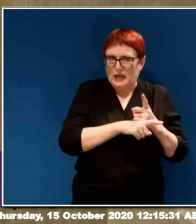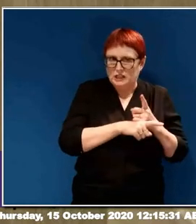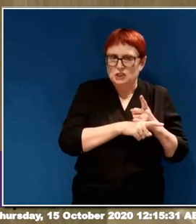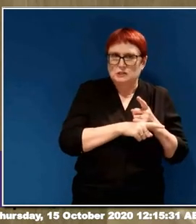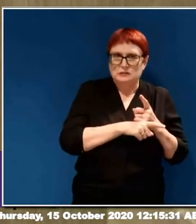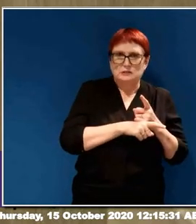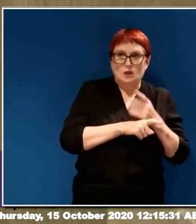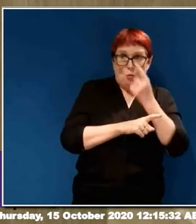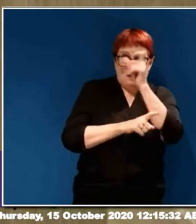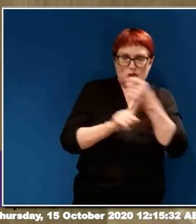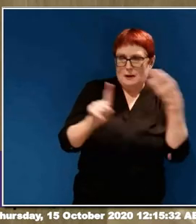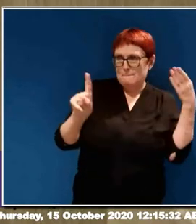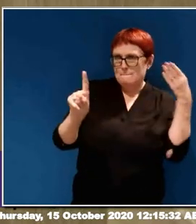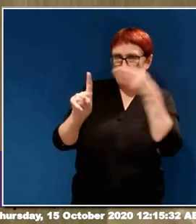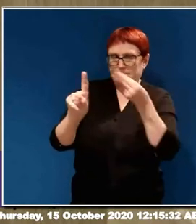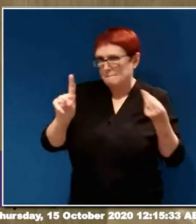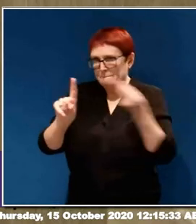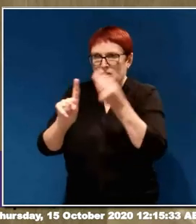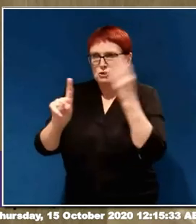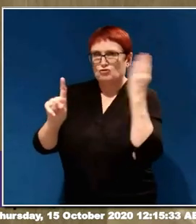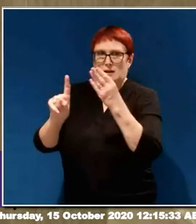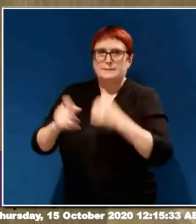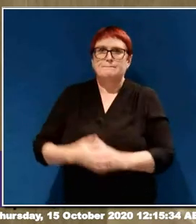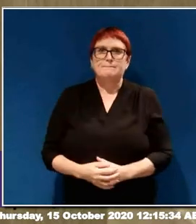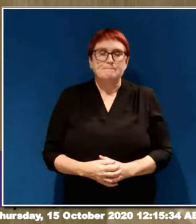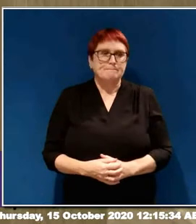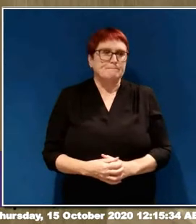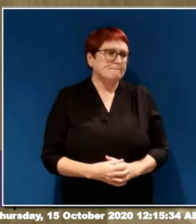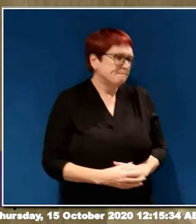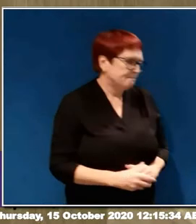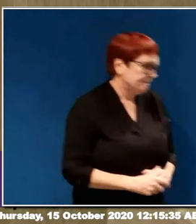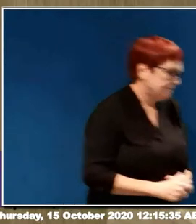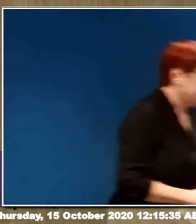OK. Is that a single point of contact per school? Yes.